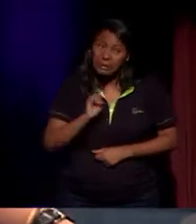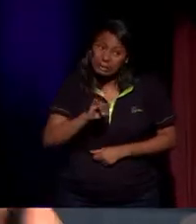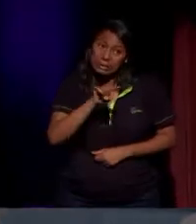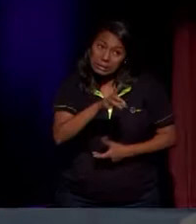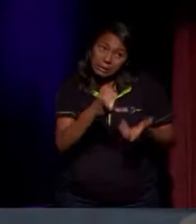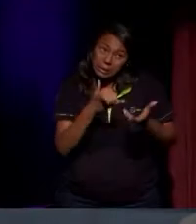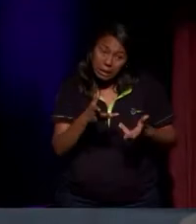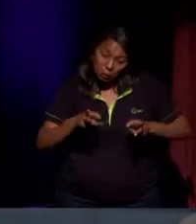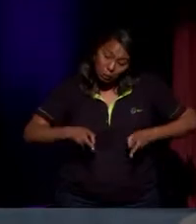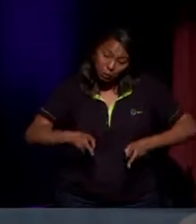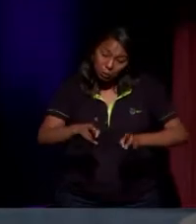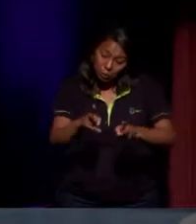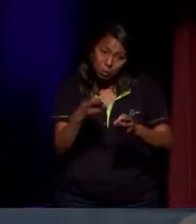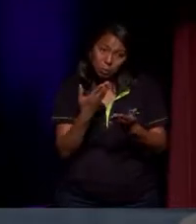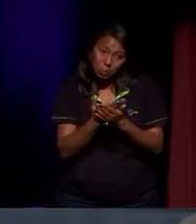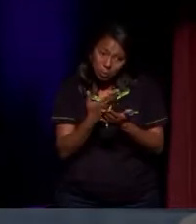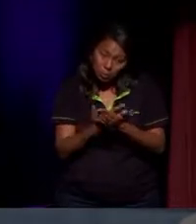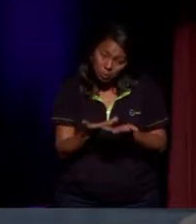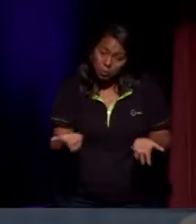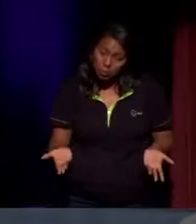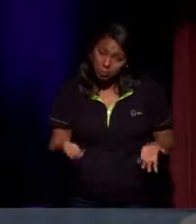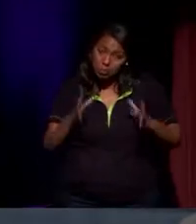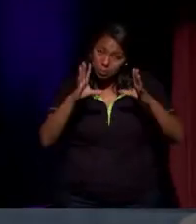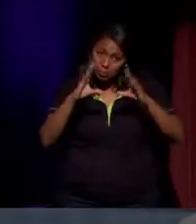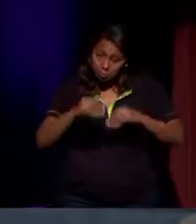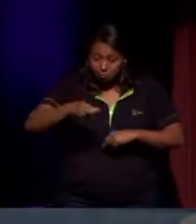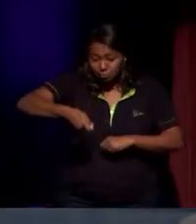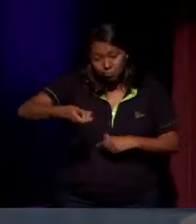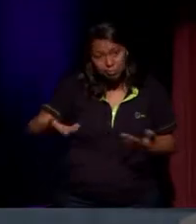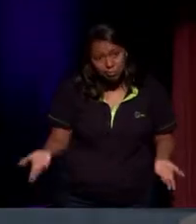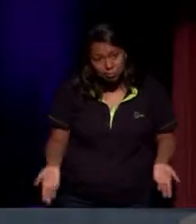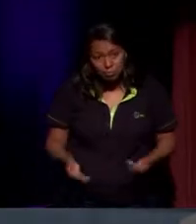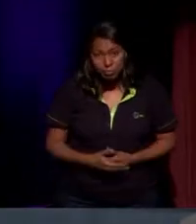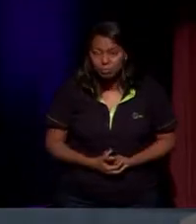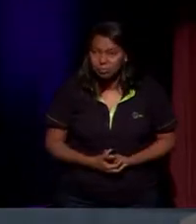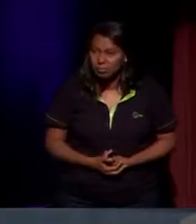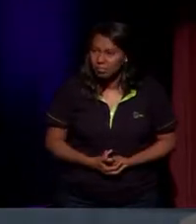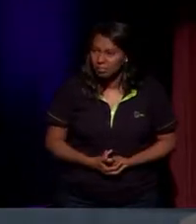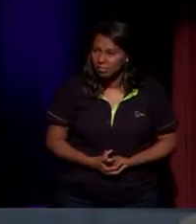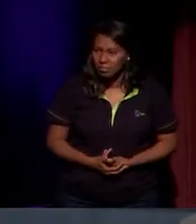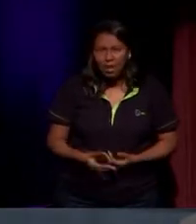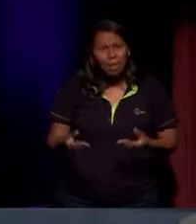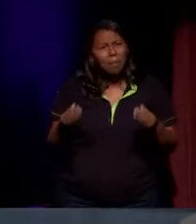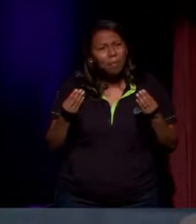So what is it for? have women in power